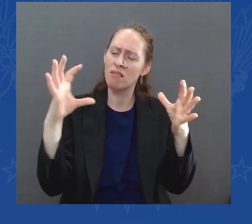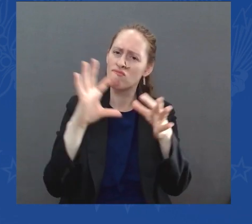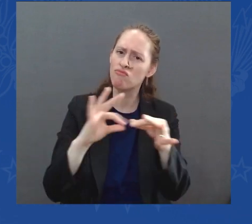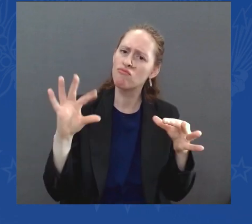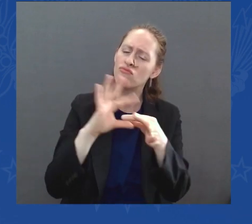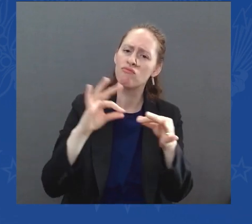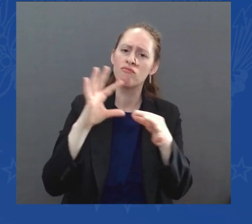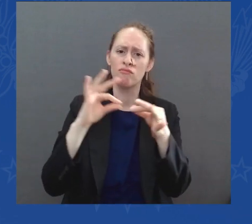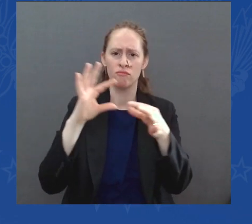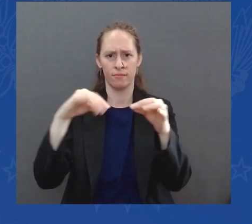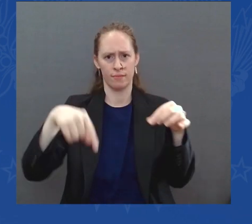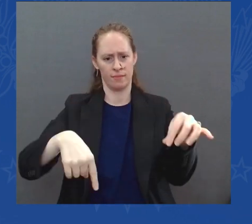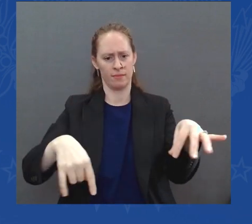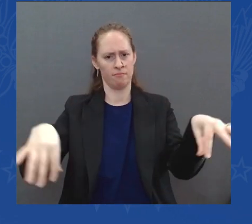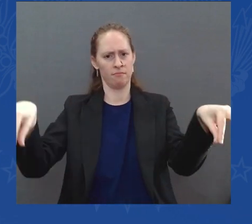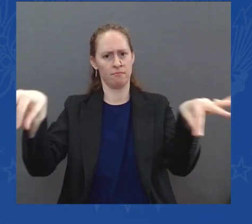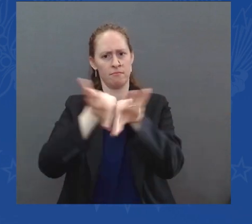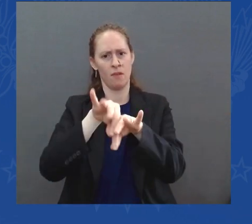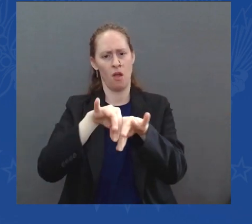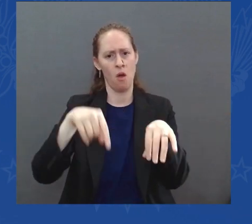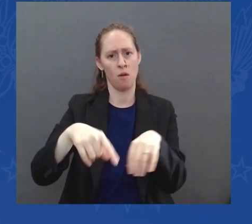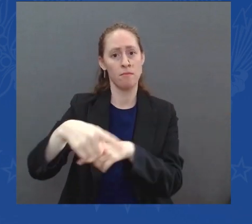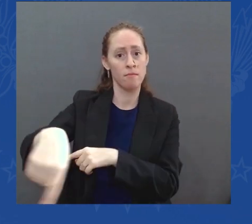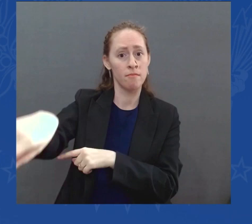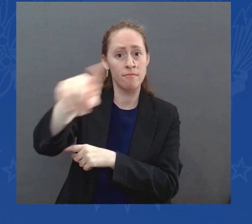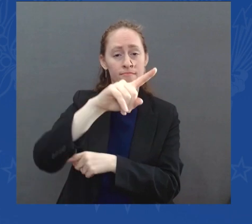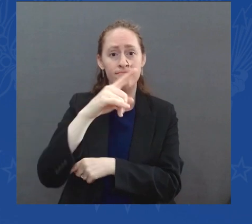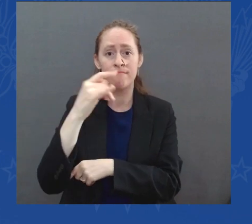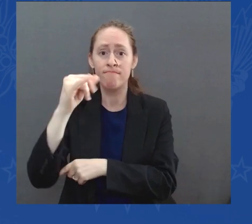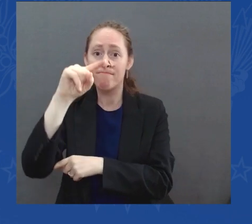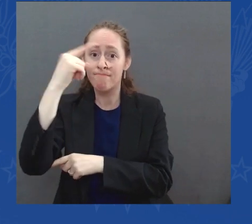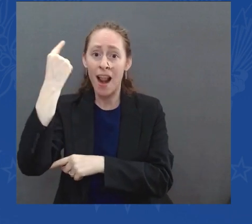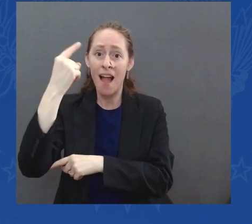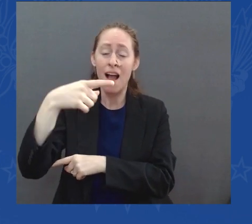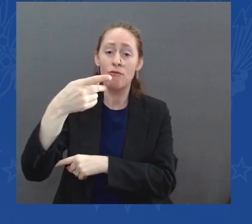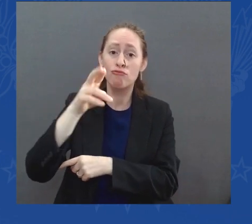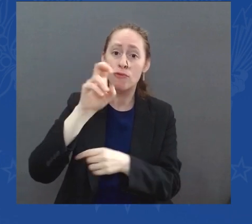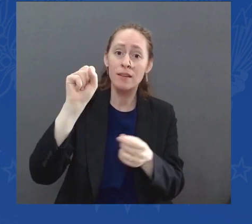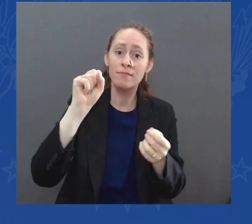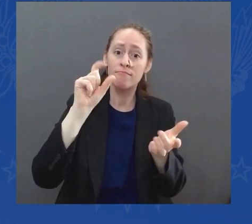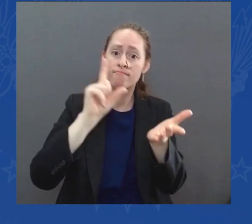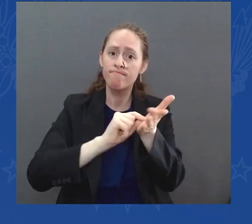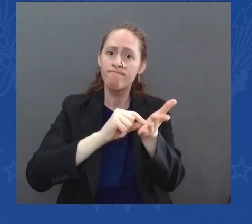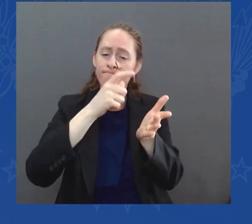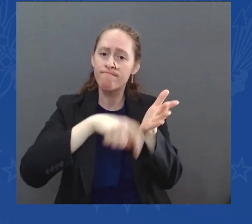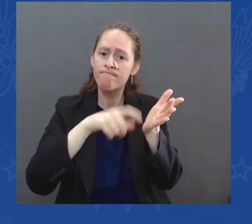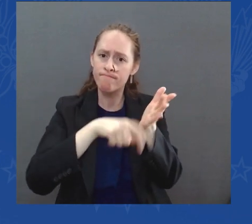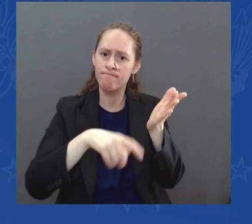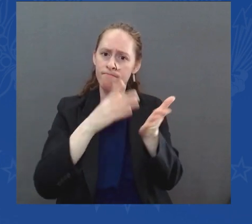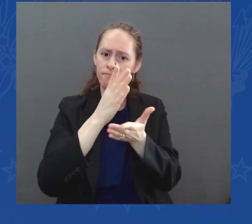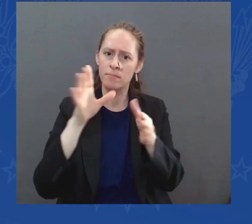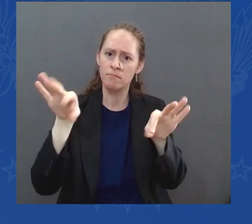that we have the storytellers always in our community who we will support to tell the truth when no one else is willing to tell it.